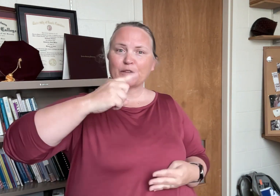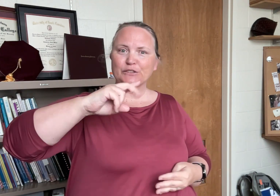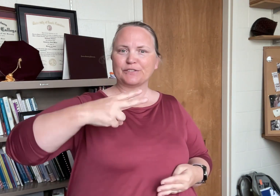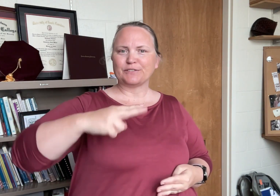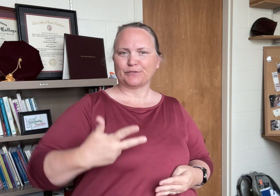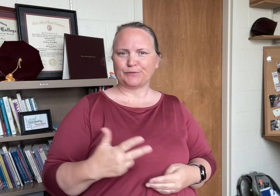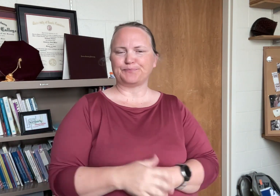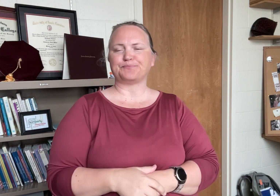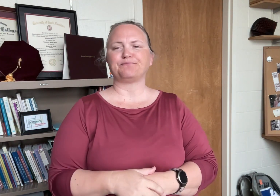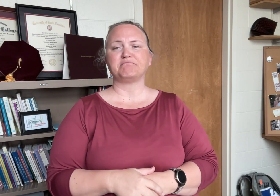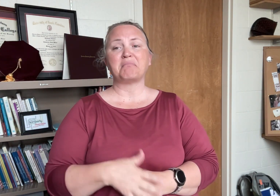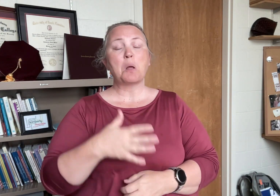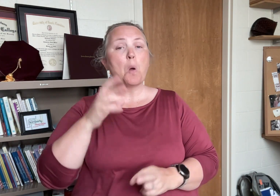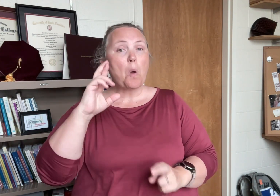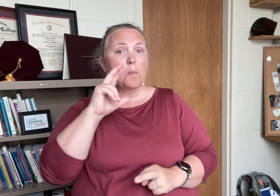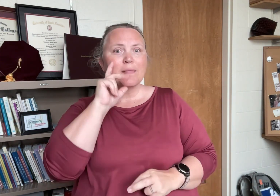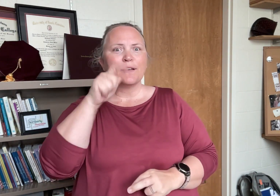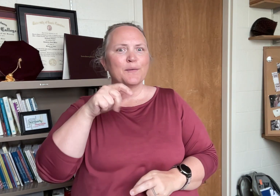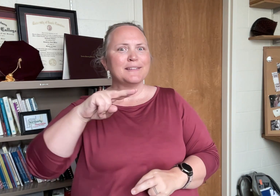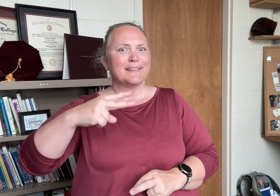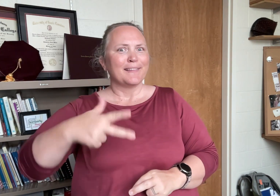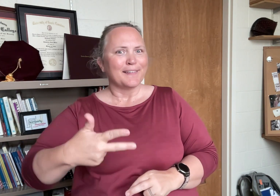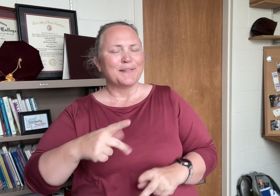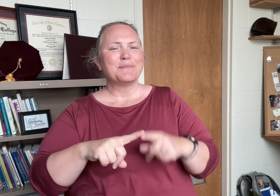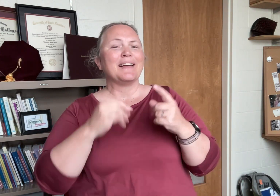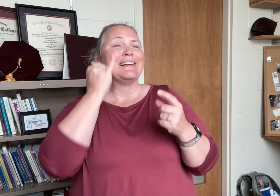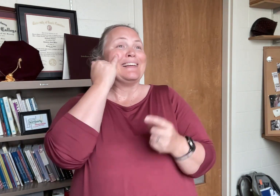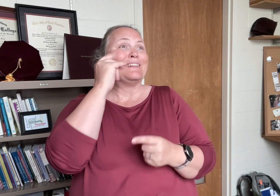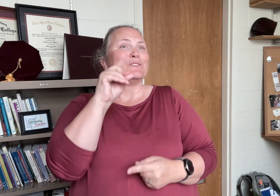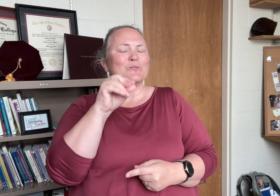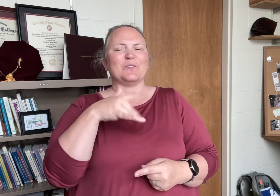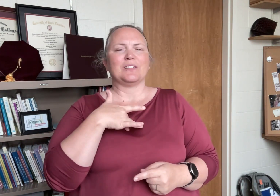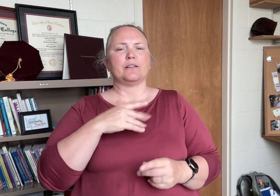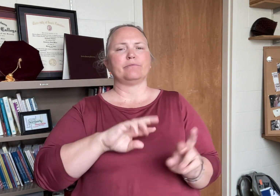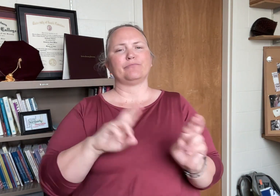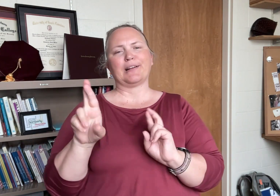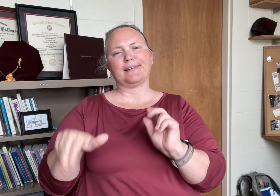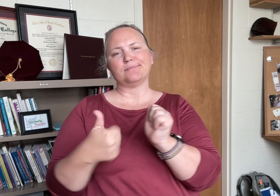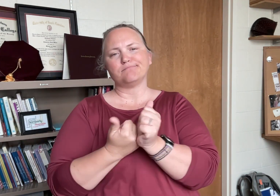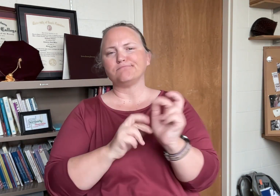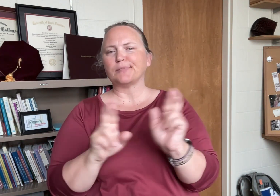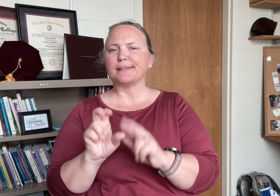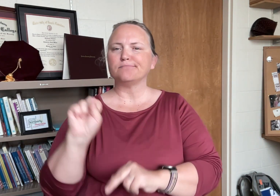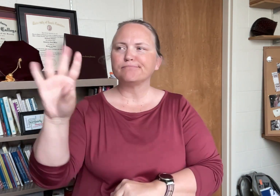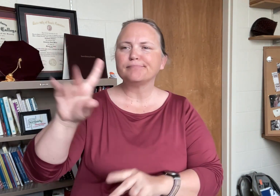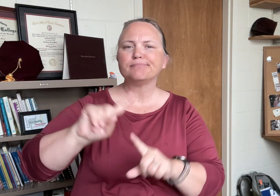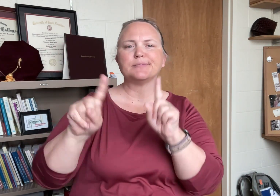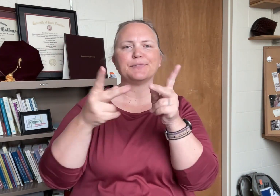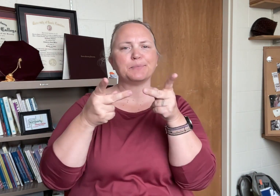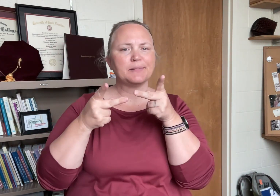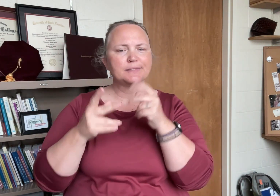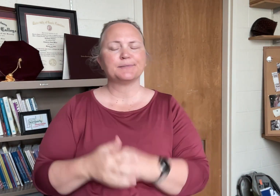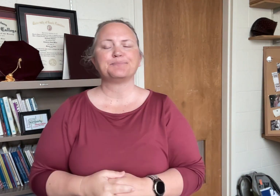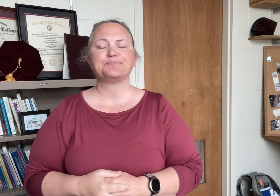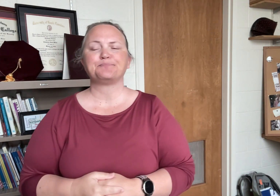Hopefully you won't need that second and third option, but if you do, you have that backup plan ready and you can just submit it to that next one on the list.